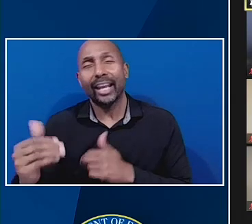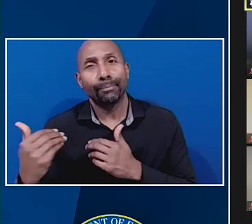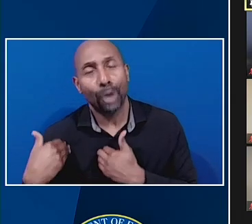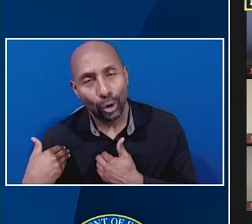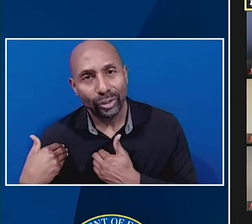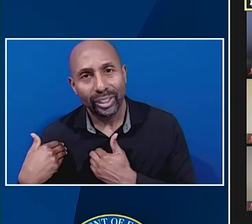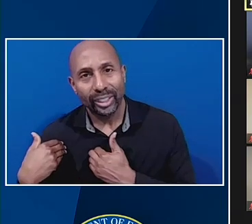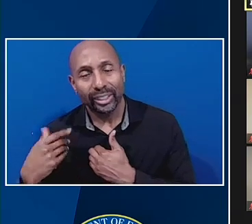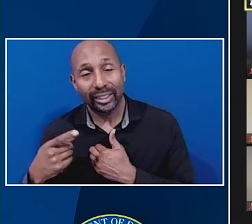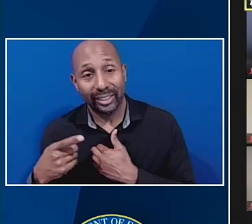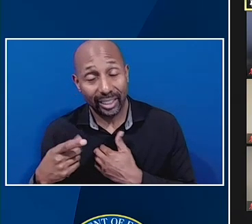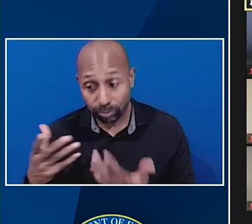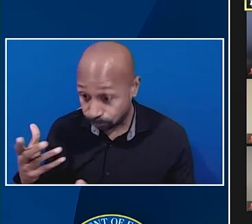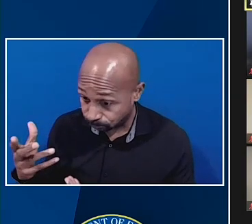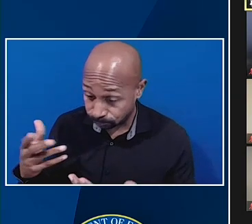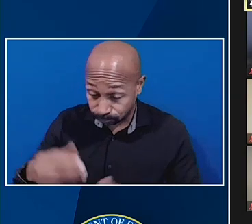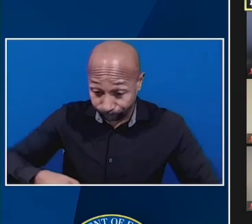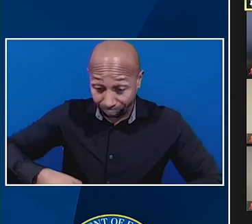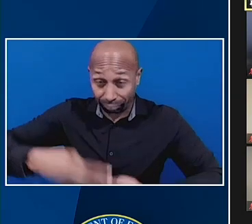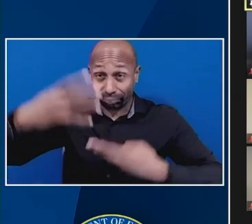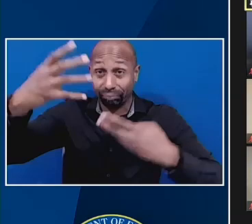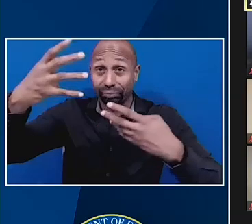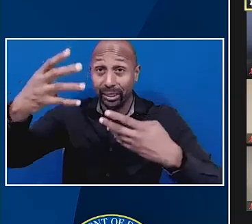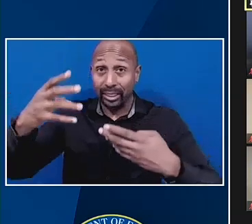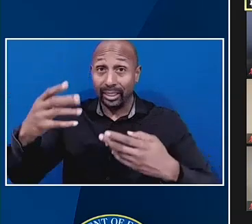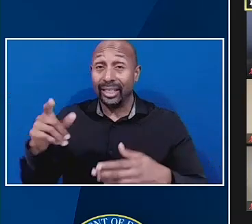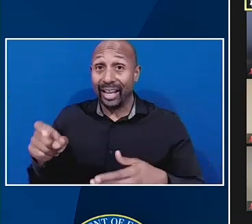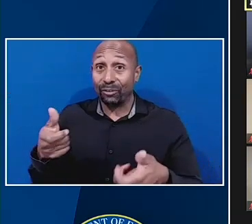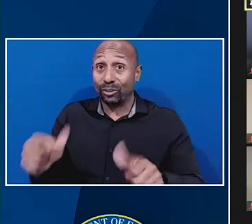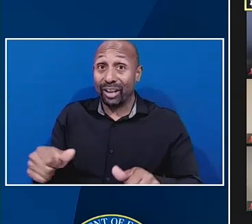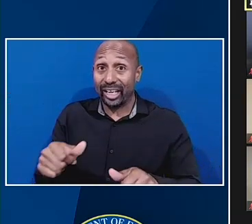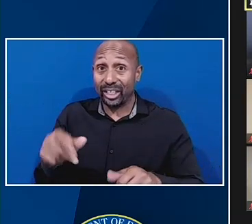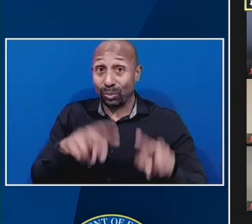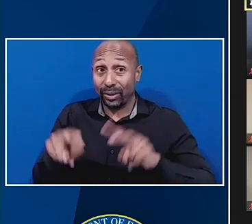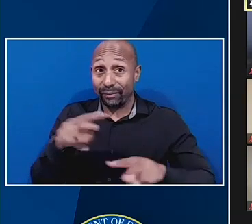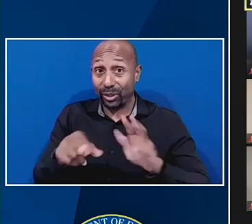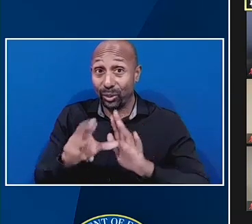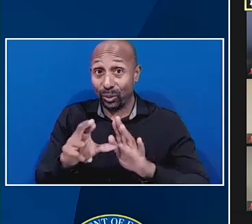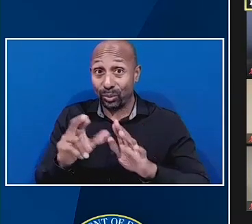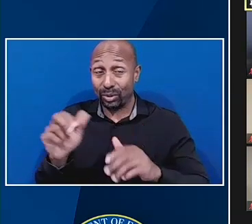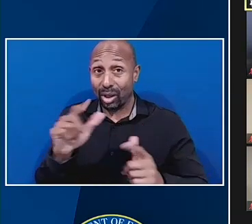all of those. The Department has that same concern.